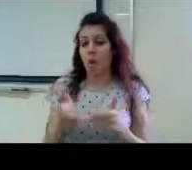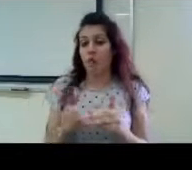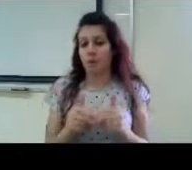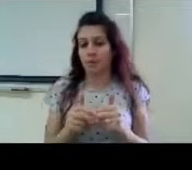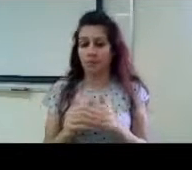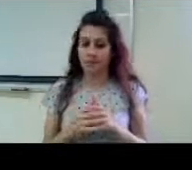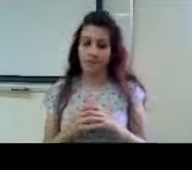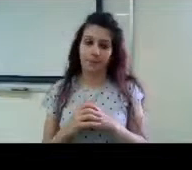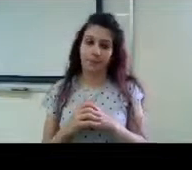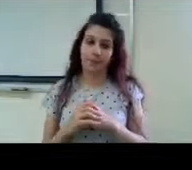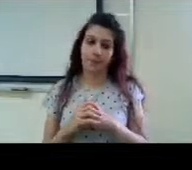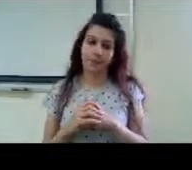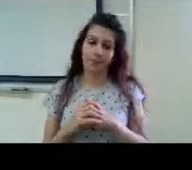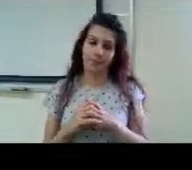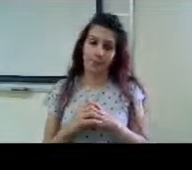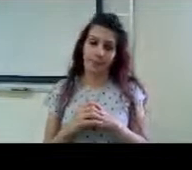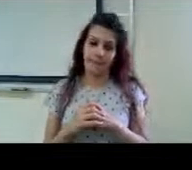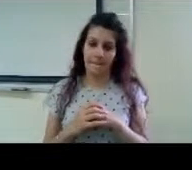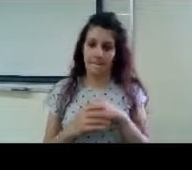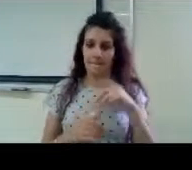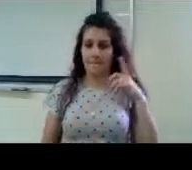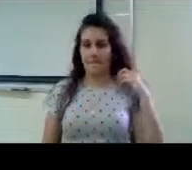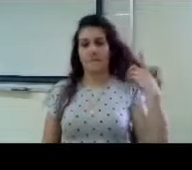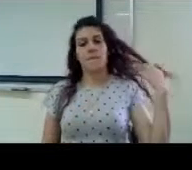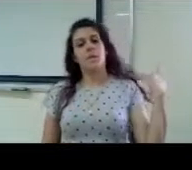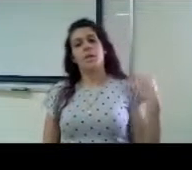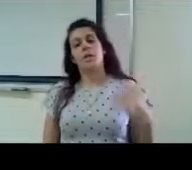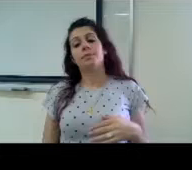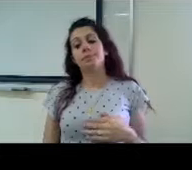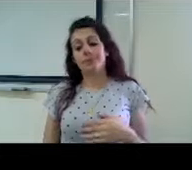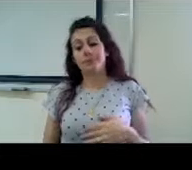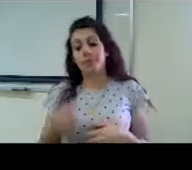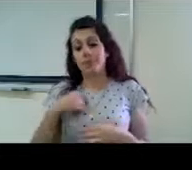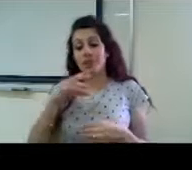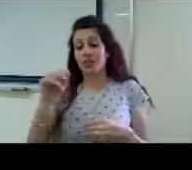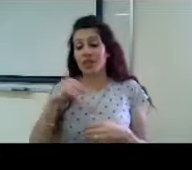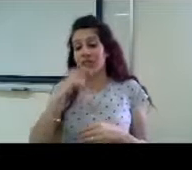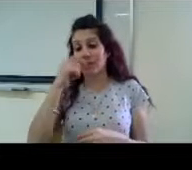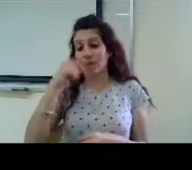the whole society approach and the shared responsibility concept we're in